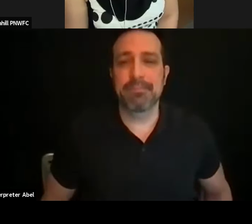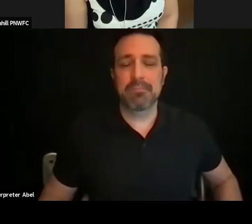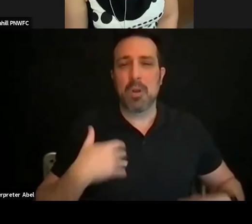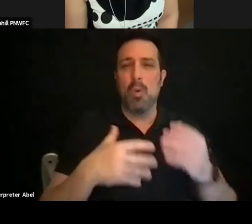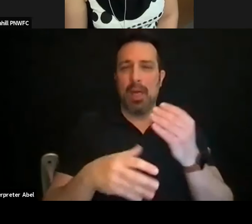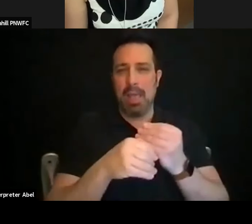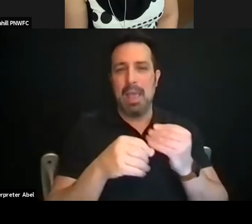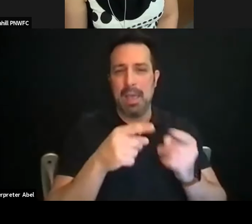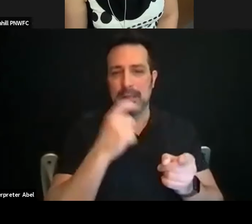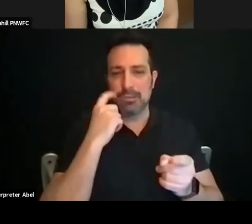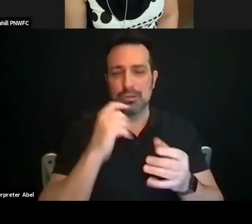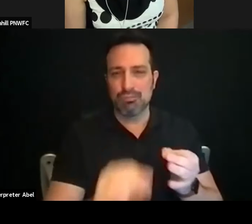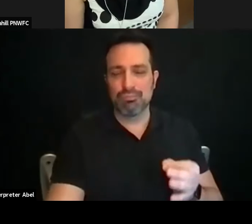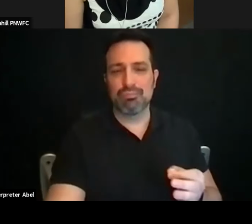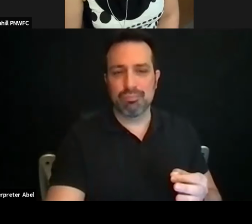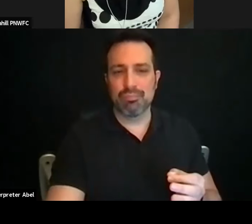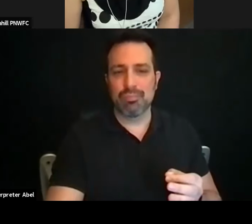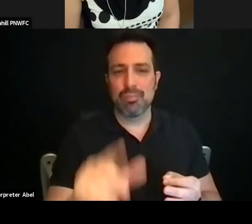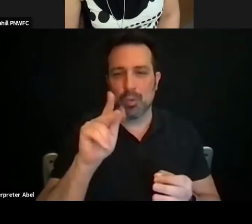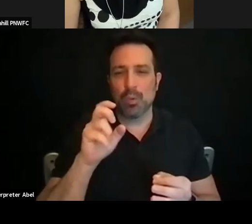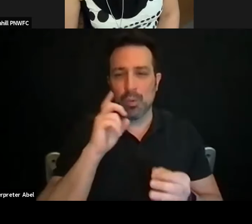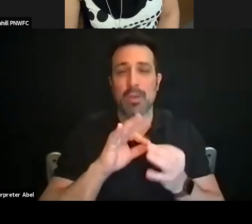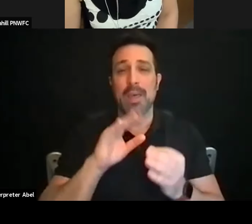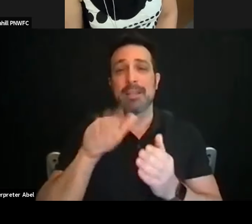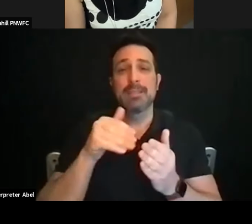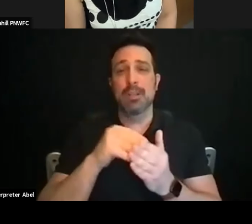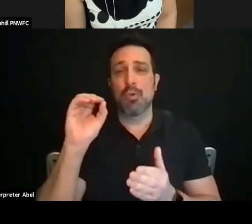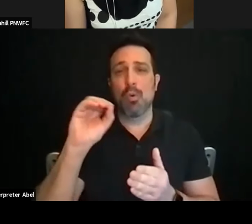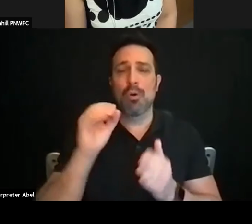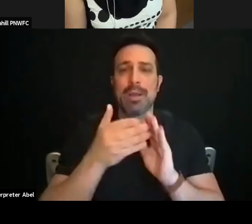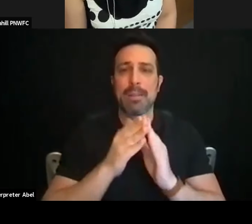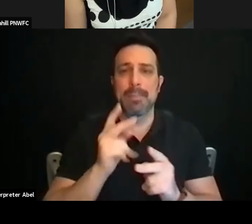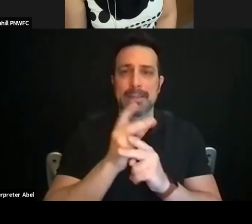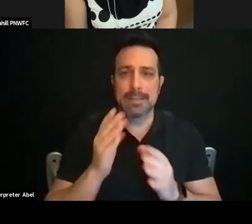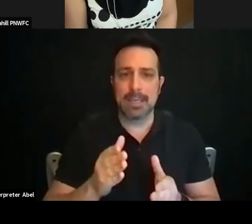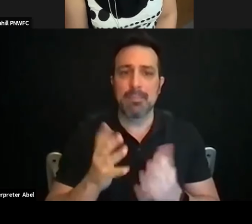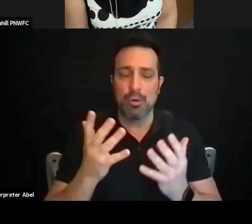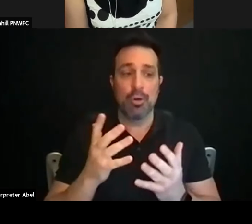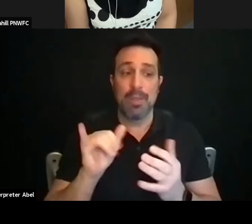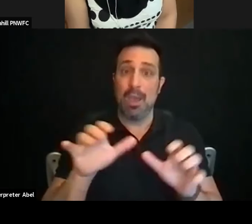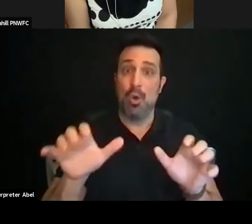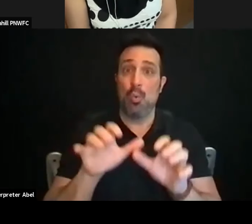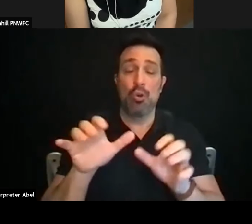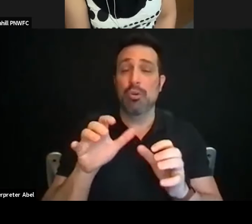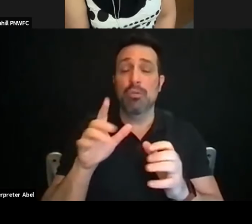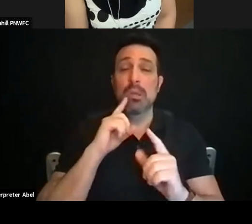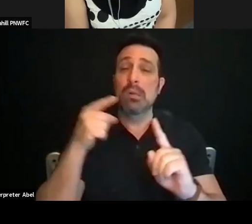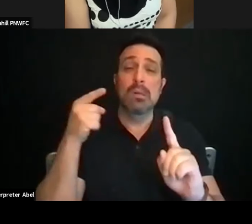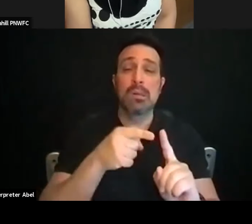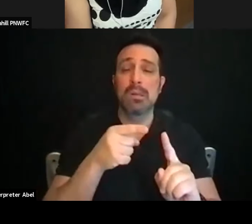human